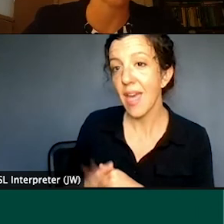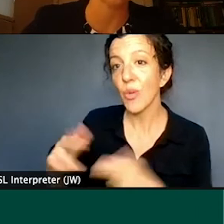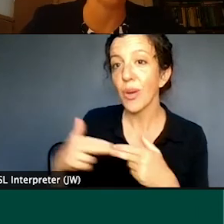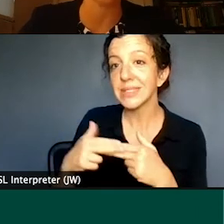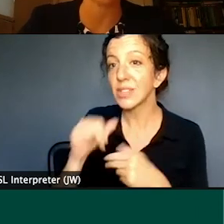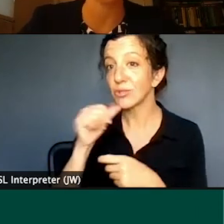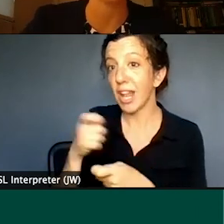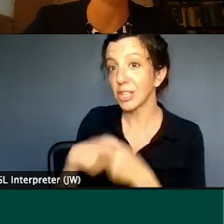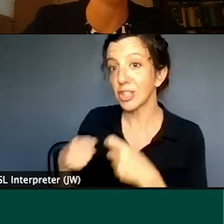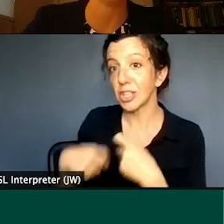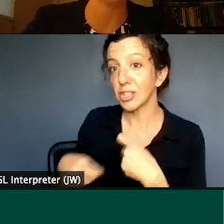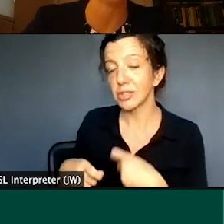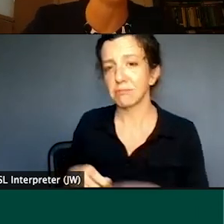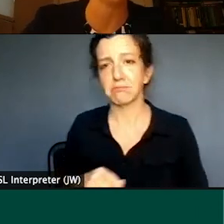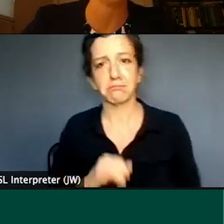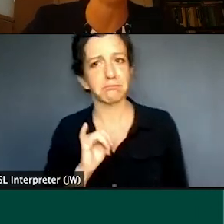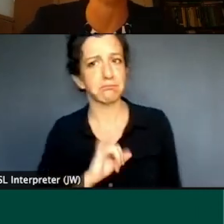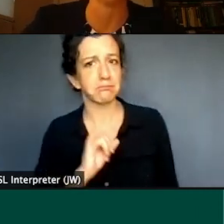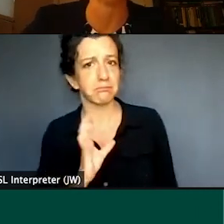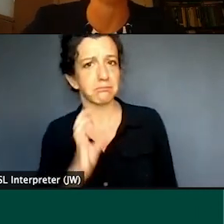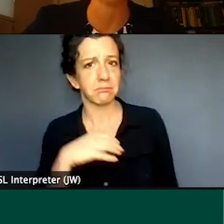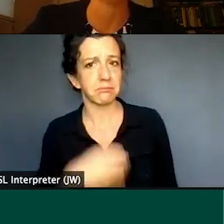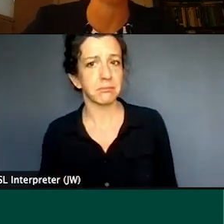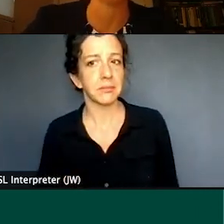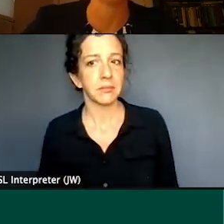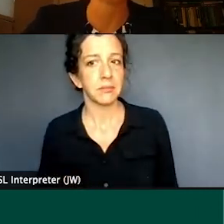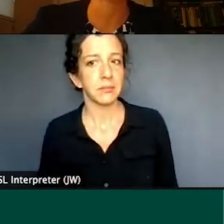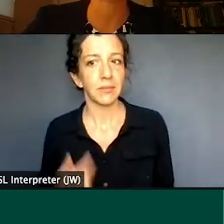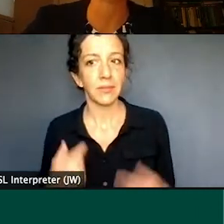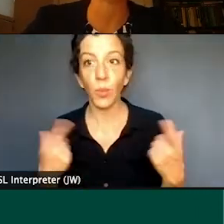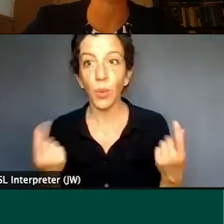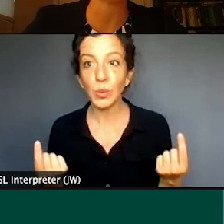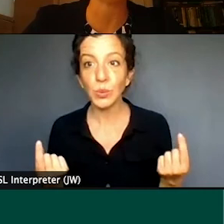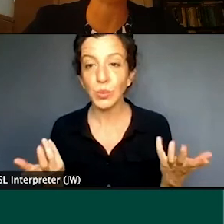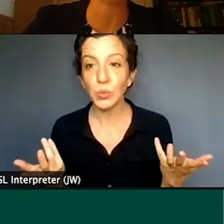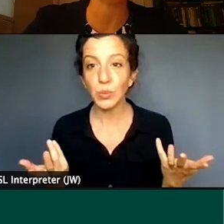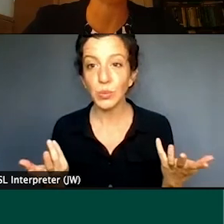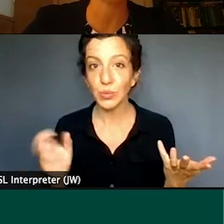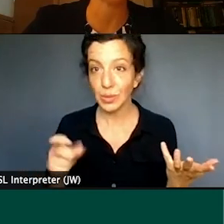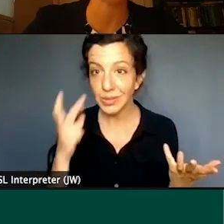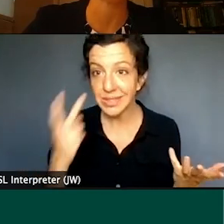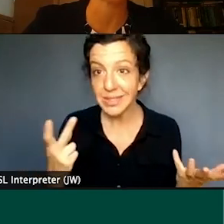of deciding what should be reported and in what form. It does also require the department to post